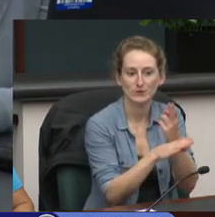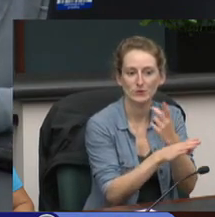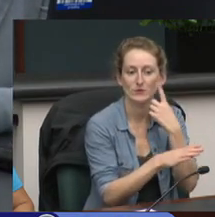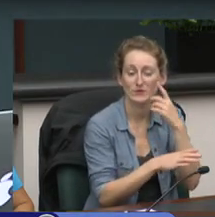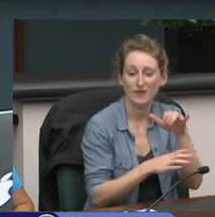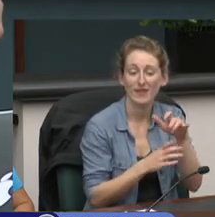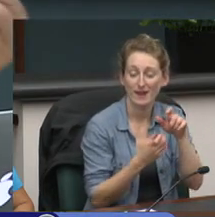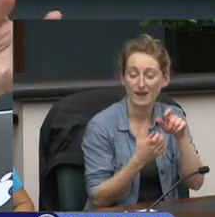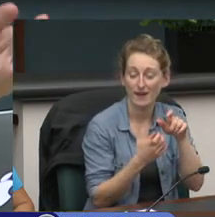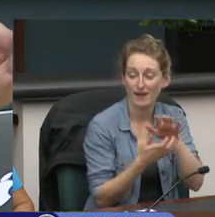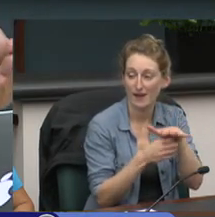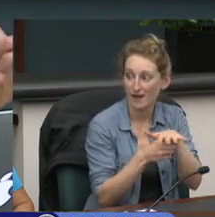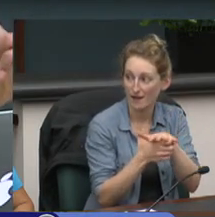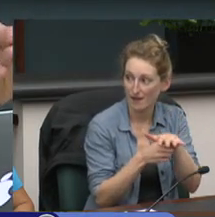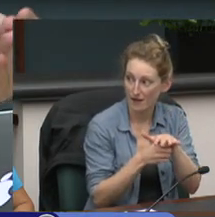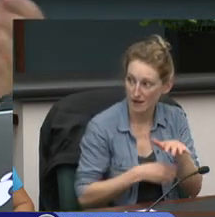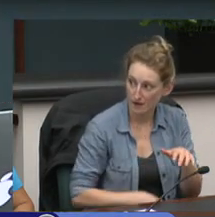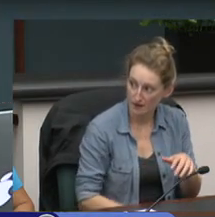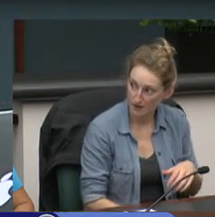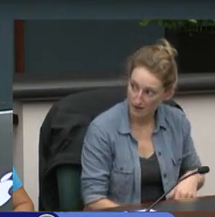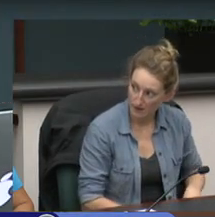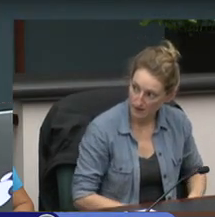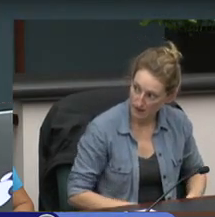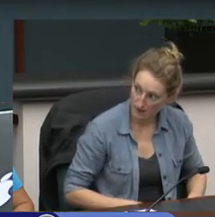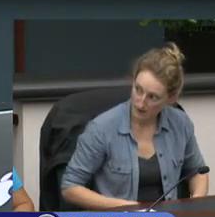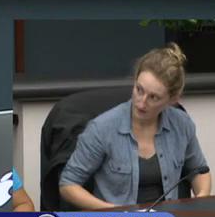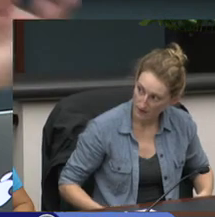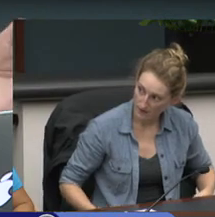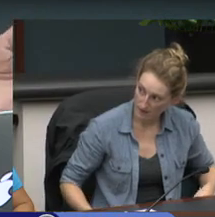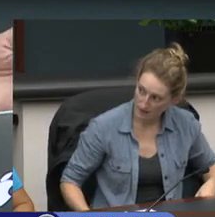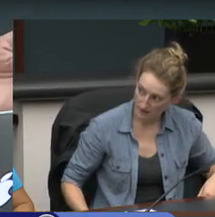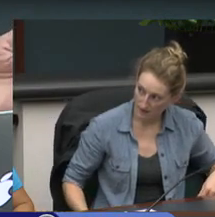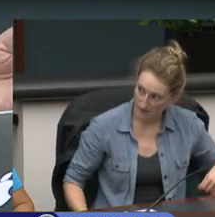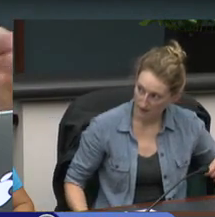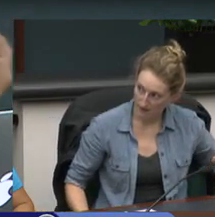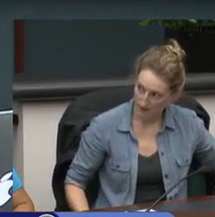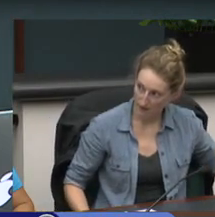does contemplate those small nodes it does not discourage it does a lot yes it